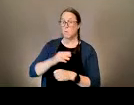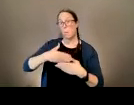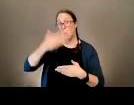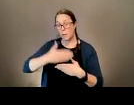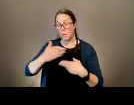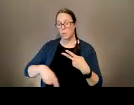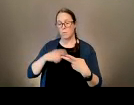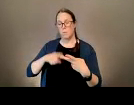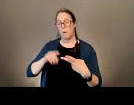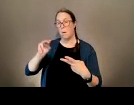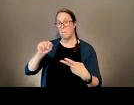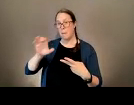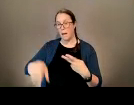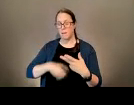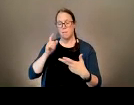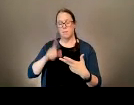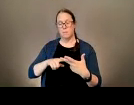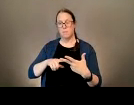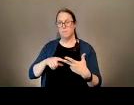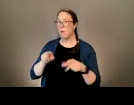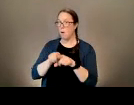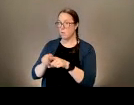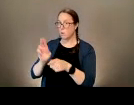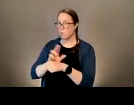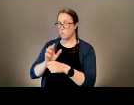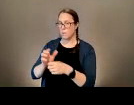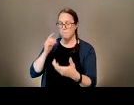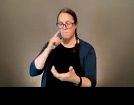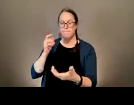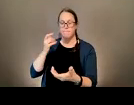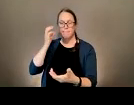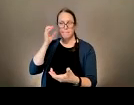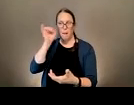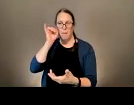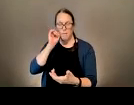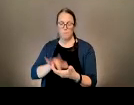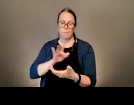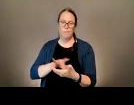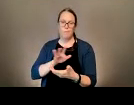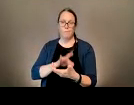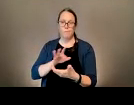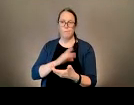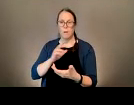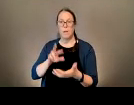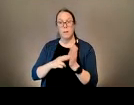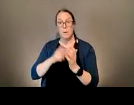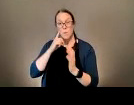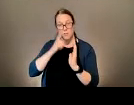I'll use Mac and I'll also use my iPhone. So I sort of will check all three